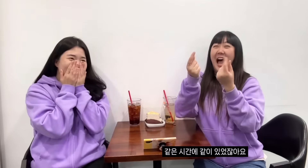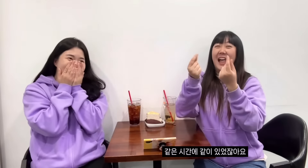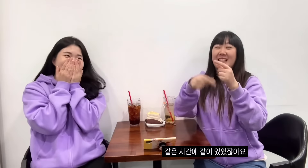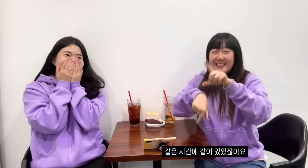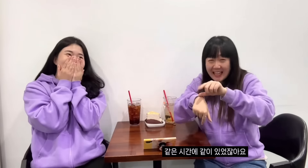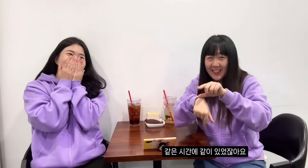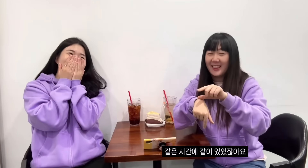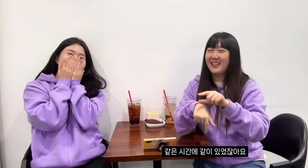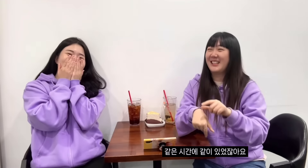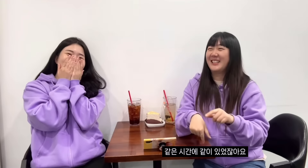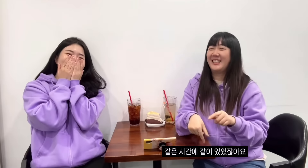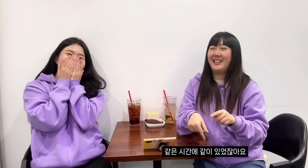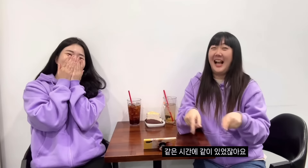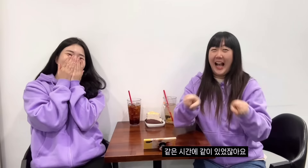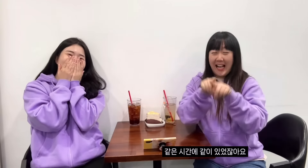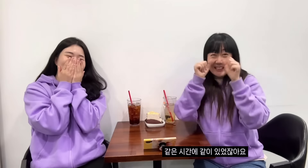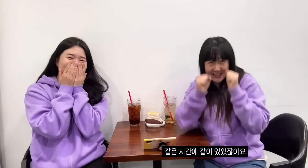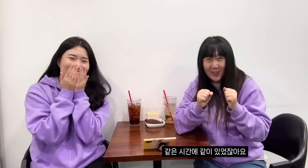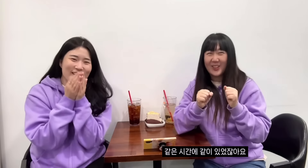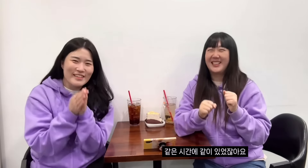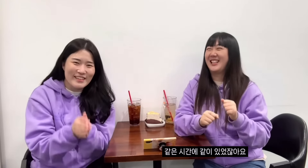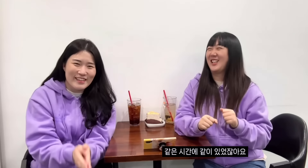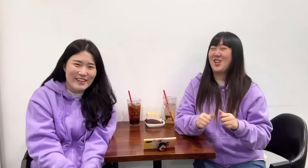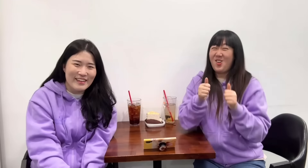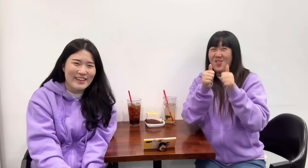We were together at the same time!